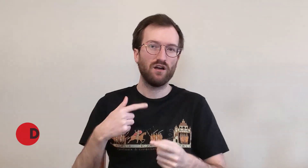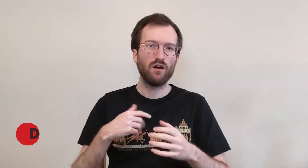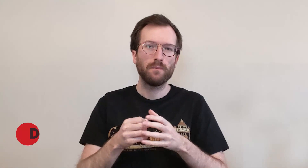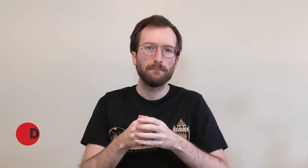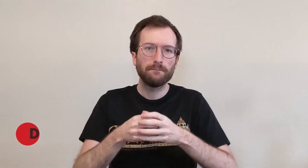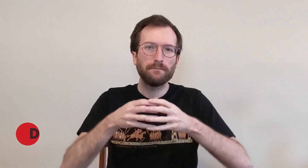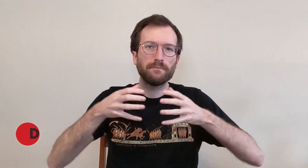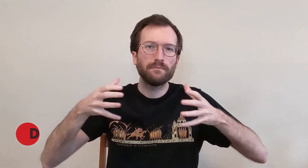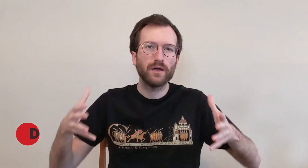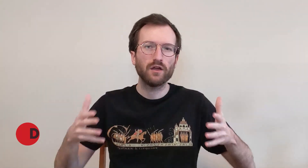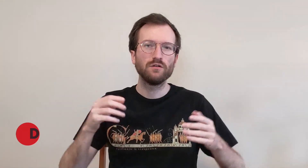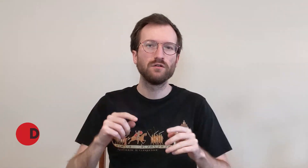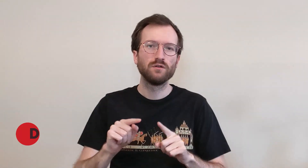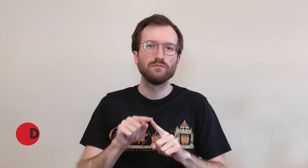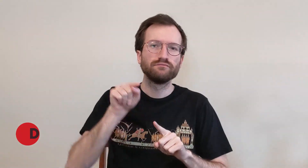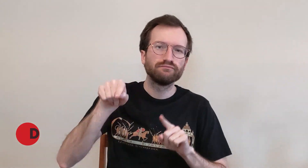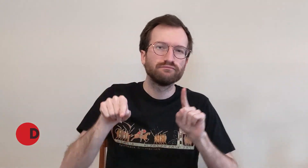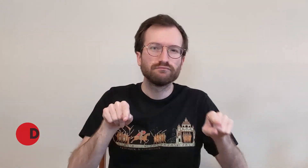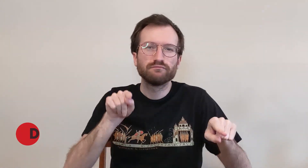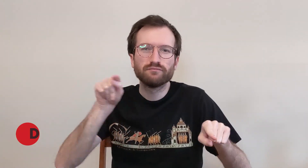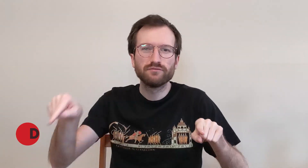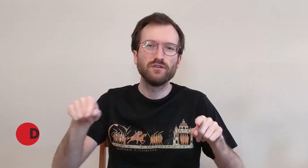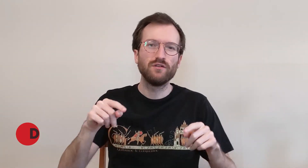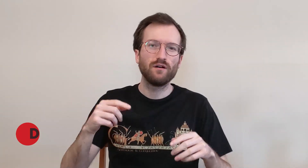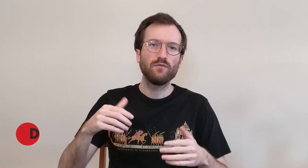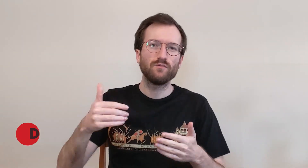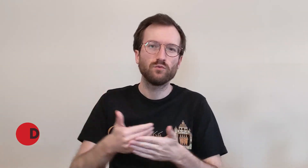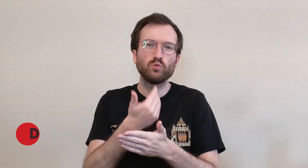Since then, I’ve expanded my historical interest with new